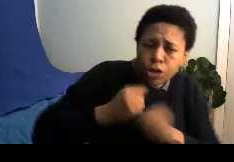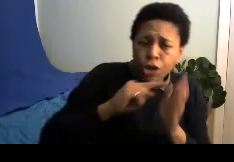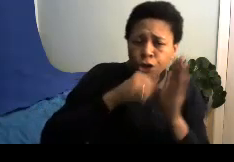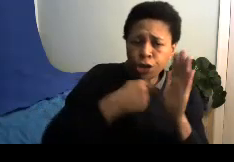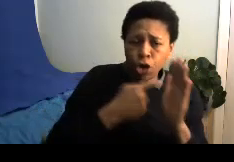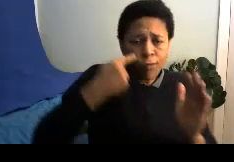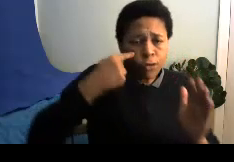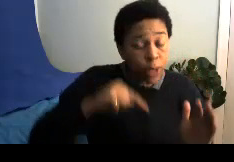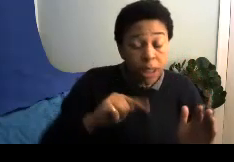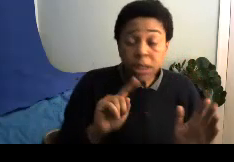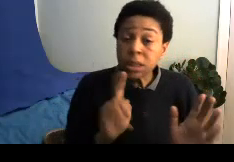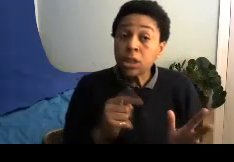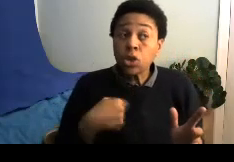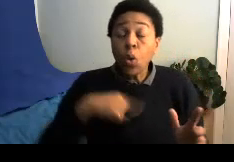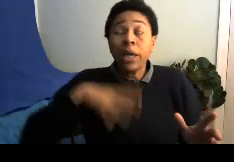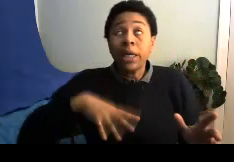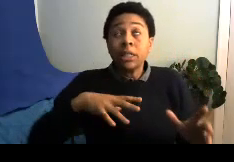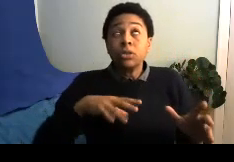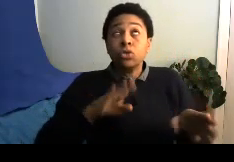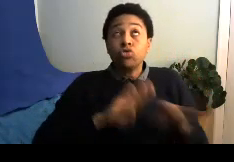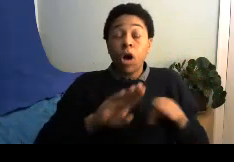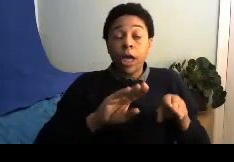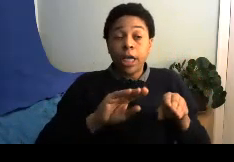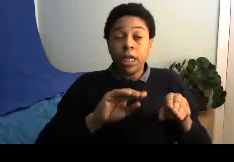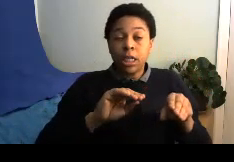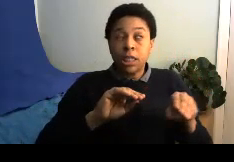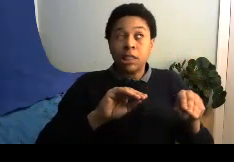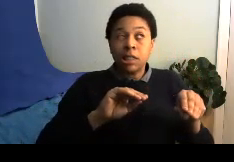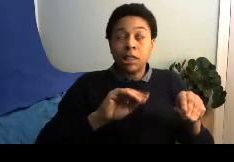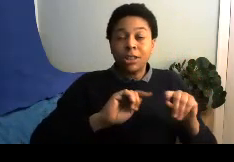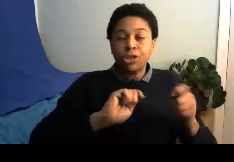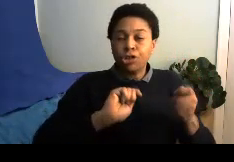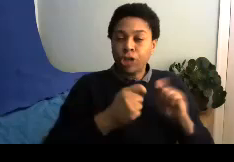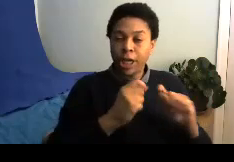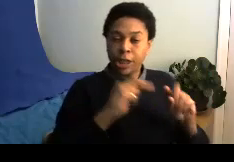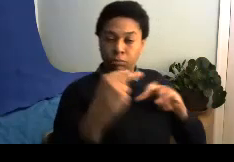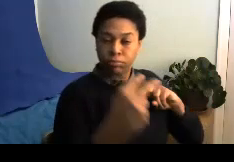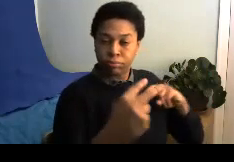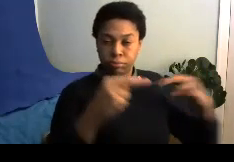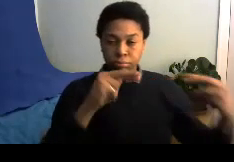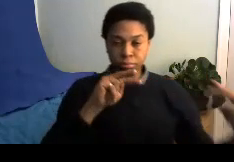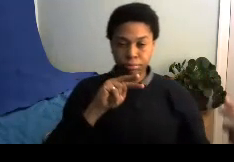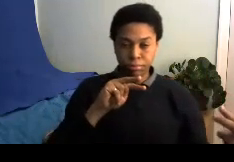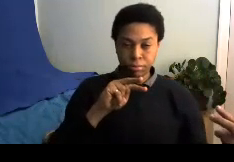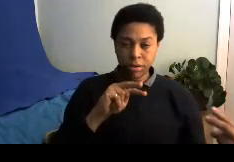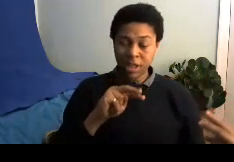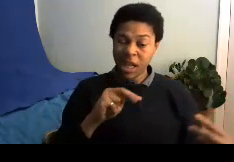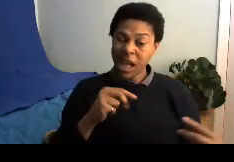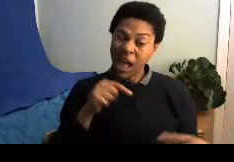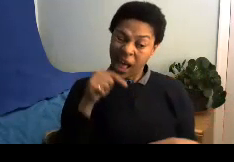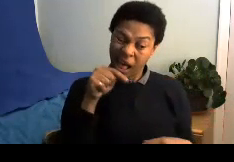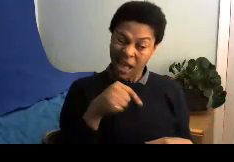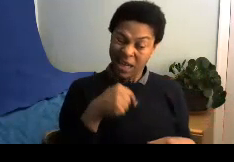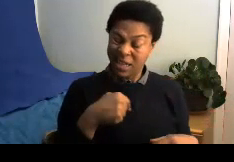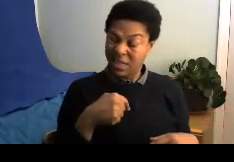have to sort of step into a much more creative space, a space in which I was very much divorced from the material in order to